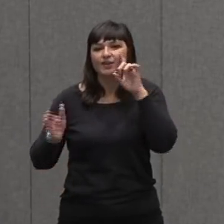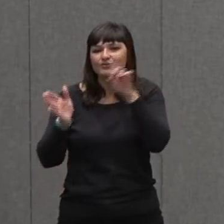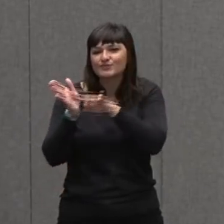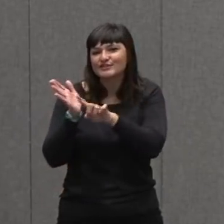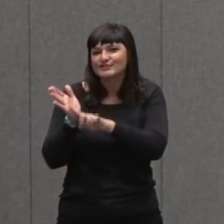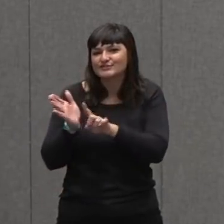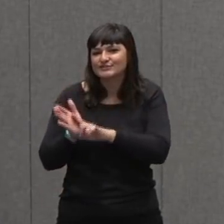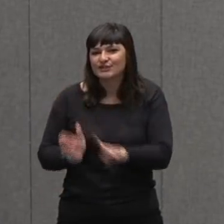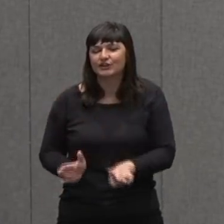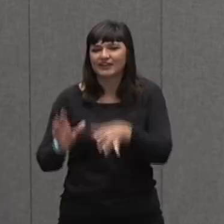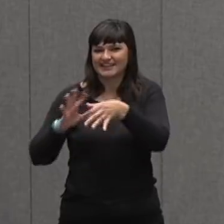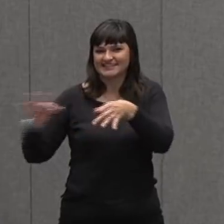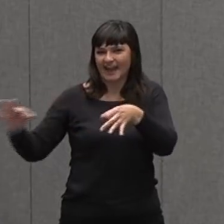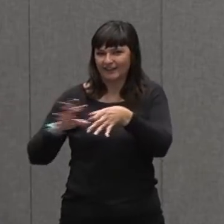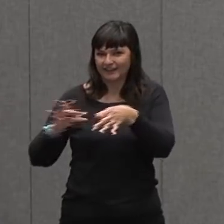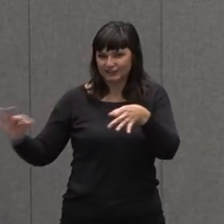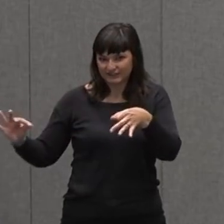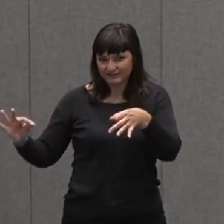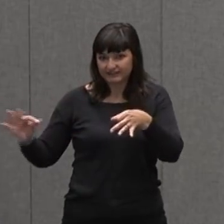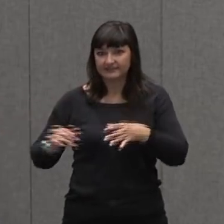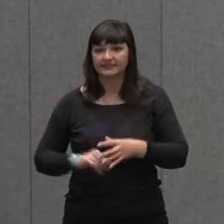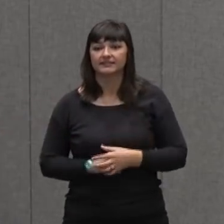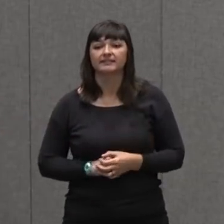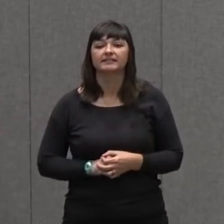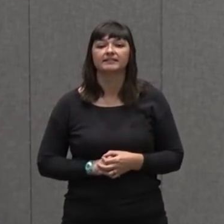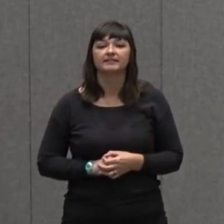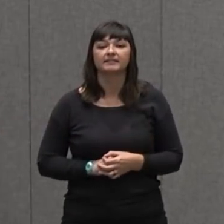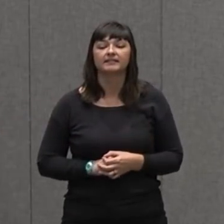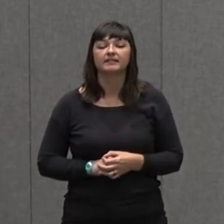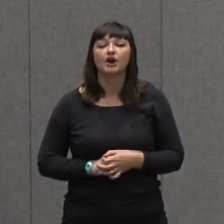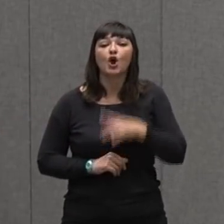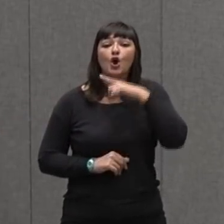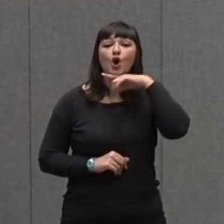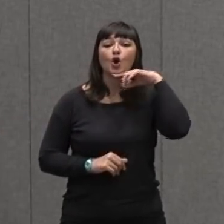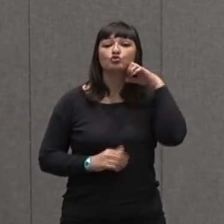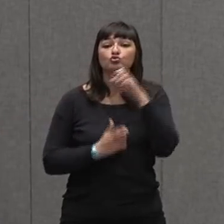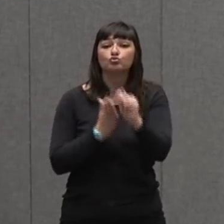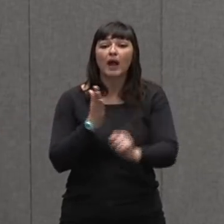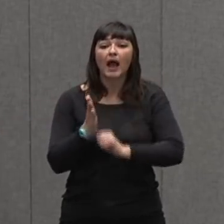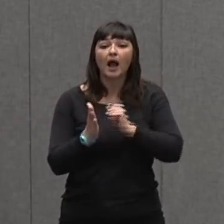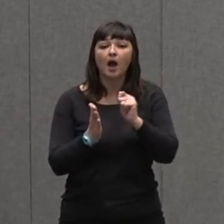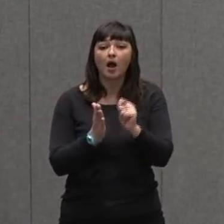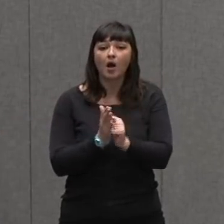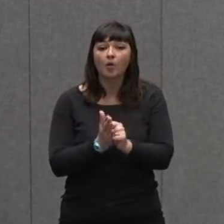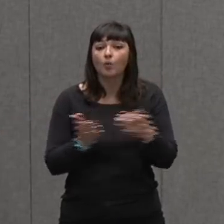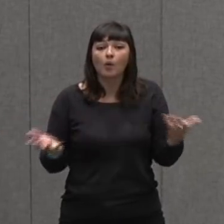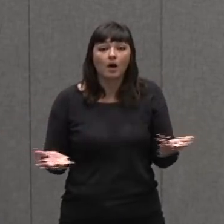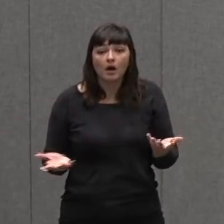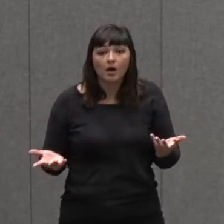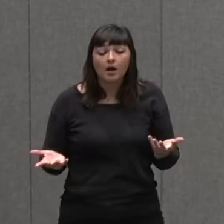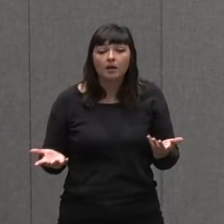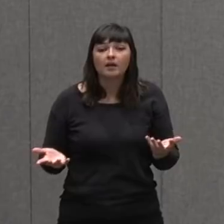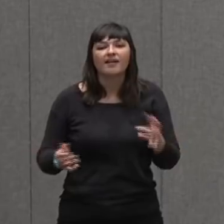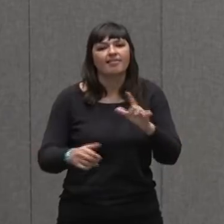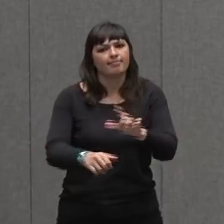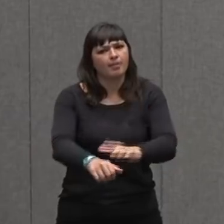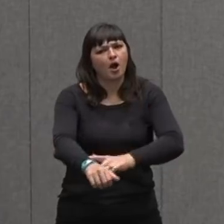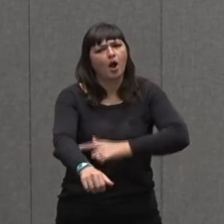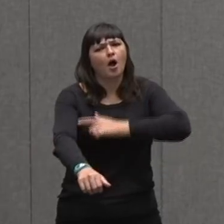And a drought is a long period with very low rainfall leading to a shortage of water.